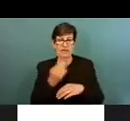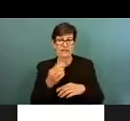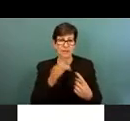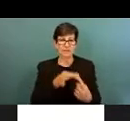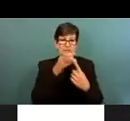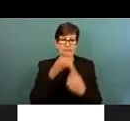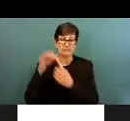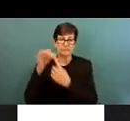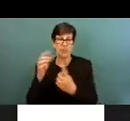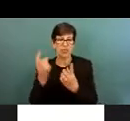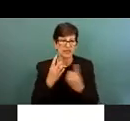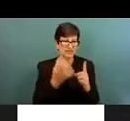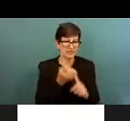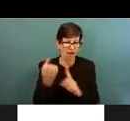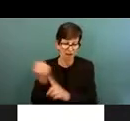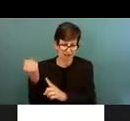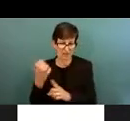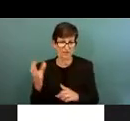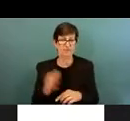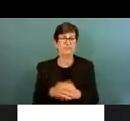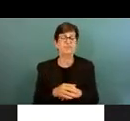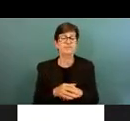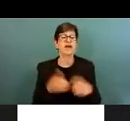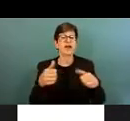that have come out of the work we've done so far. And then we're going to move to, to